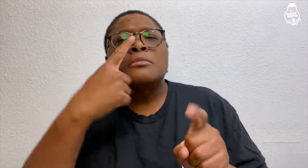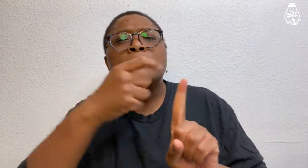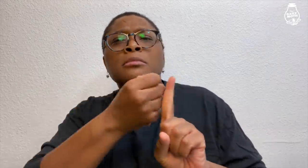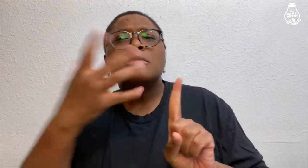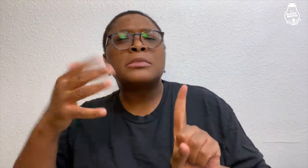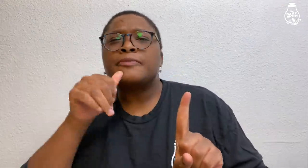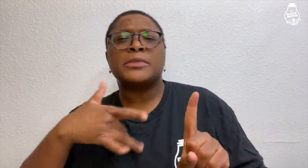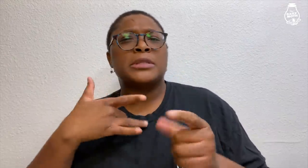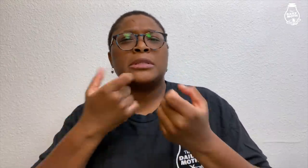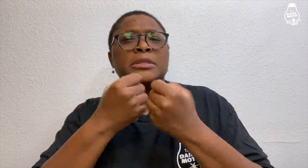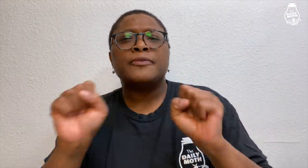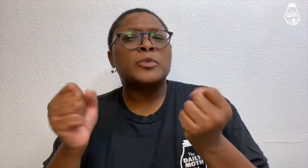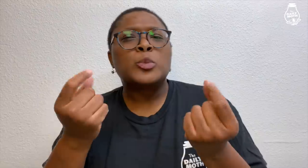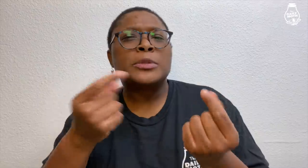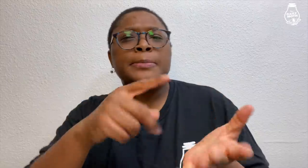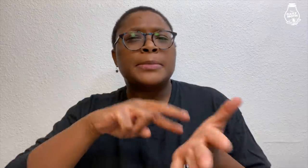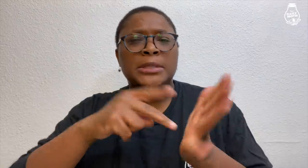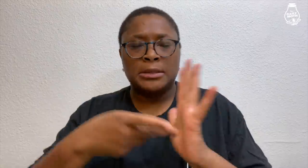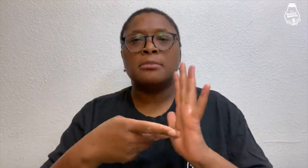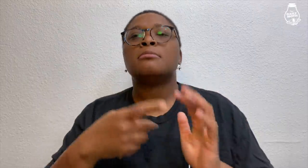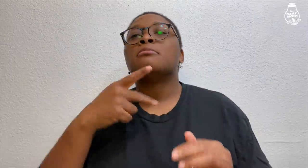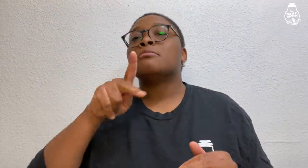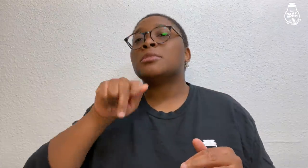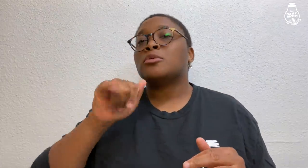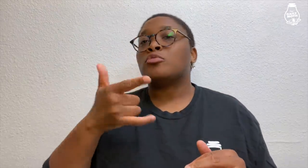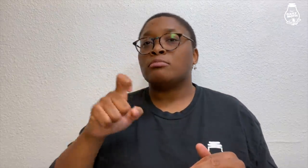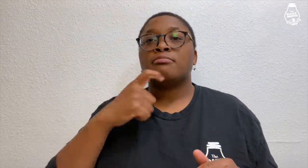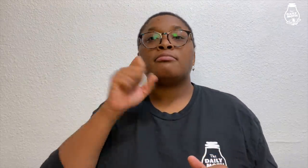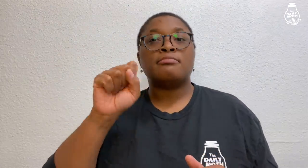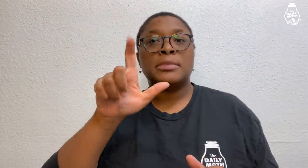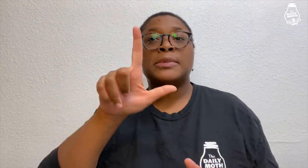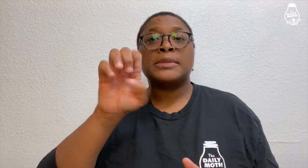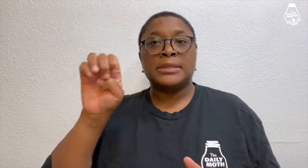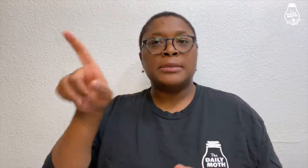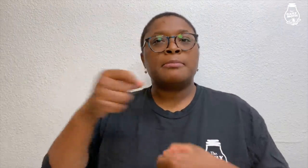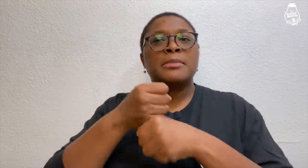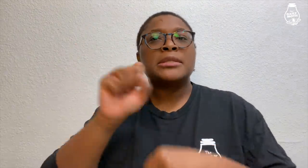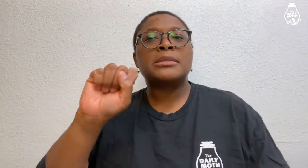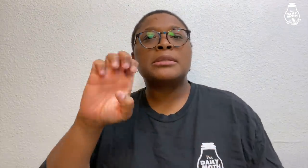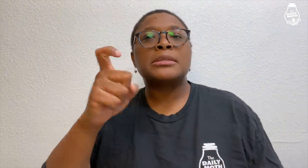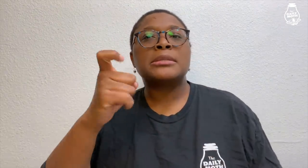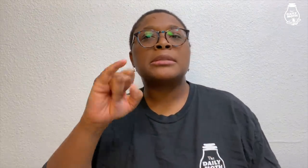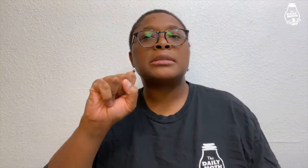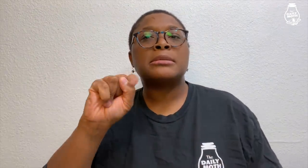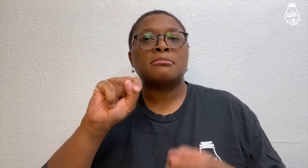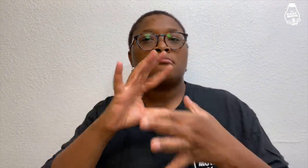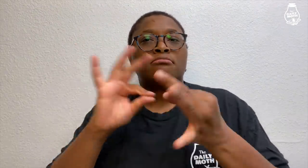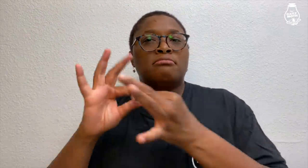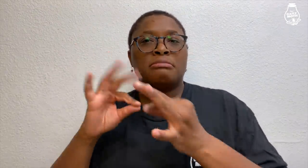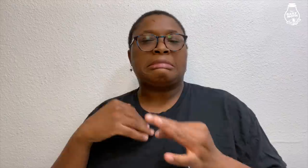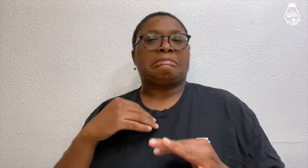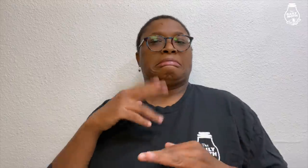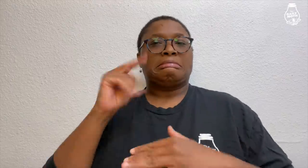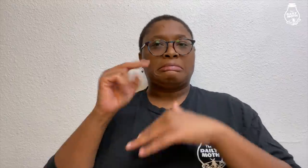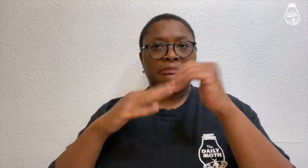She was asked to elaborate on why she didn't feel safe, and Paige said that Lee made sexist comments and